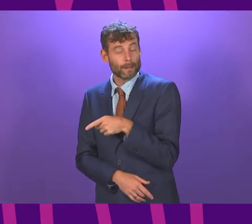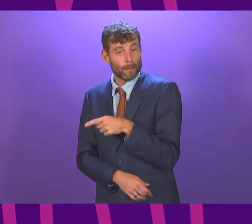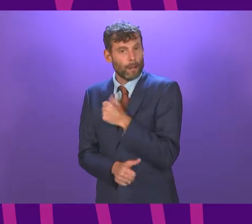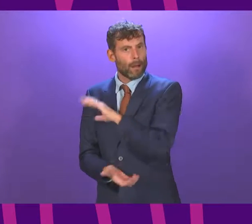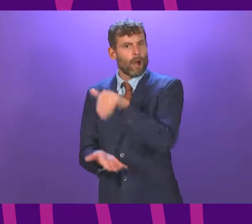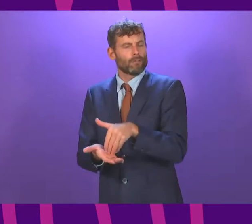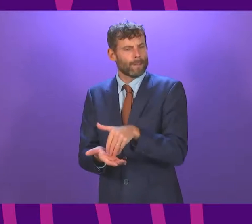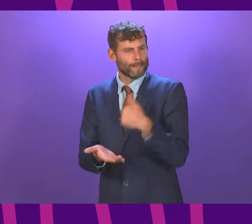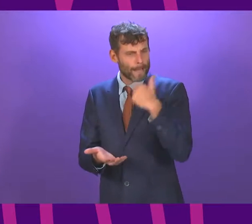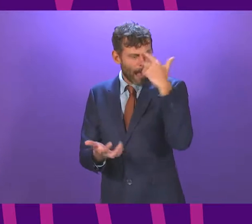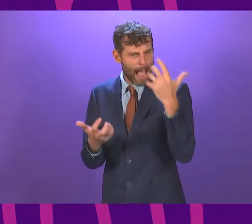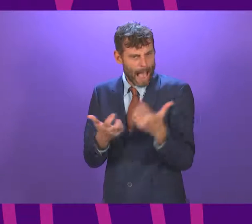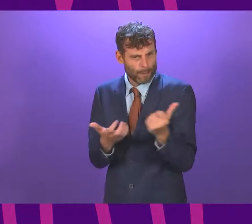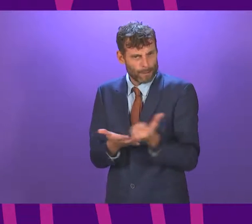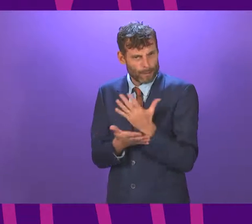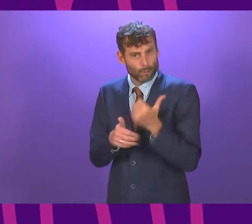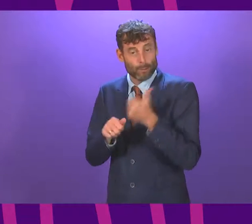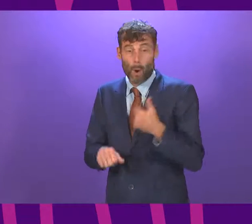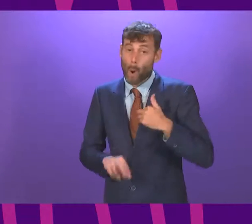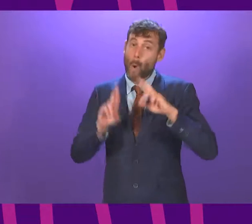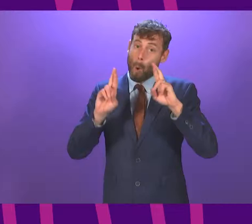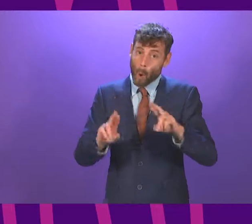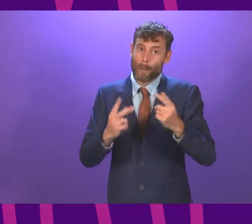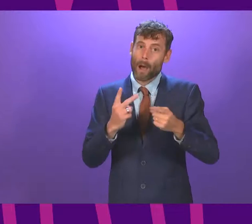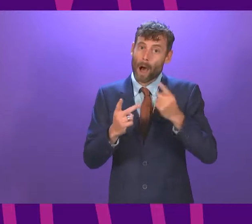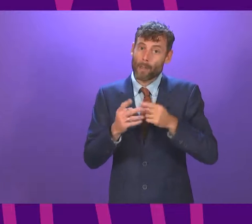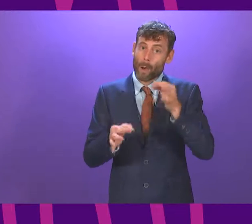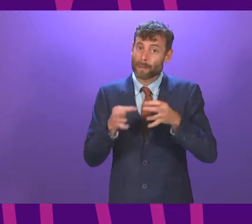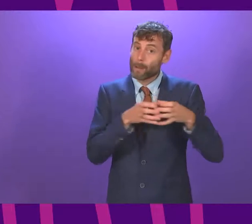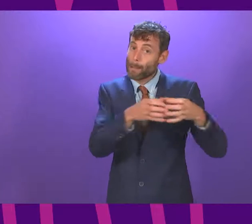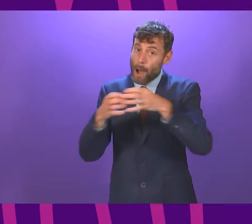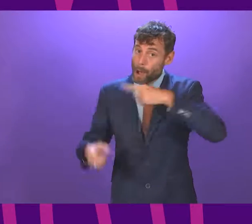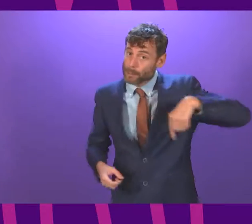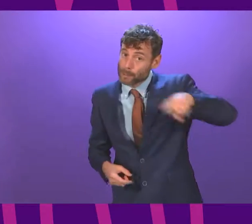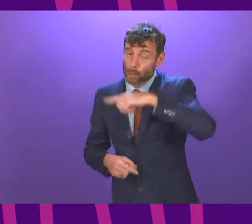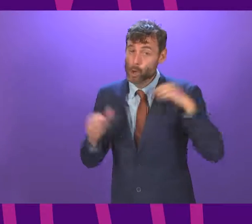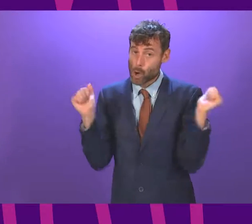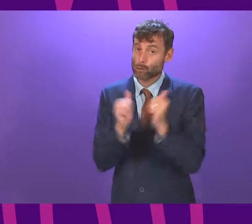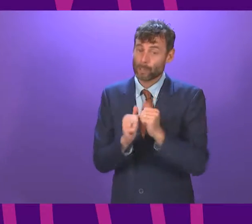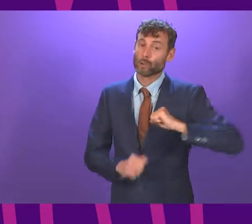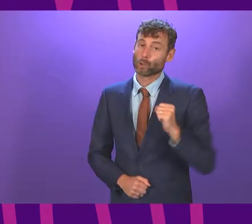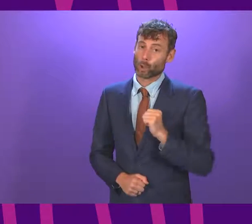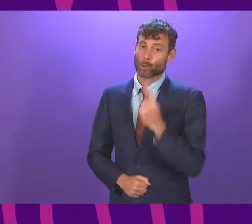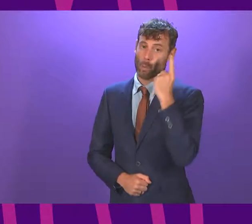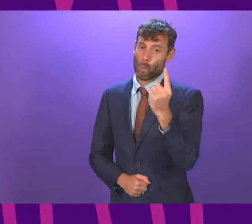I hope that there can be cross-party co-ordination to ensure that Scotland can speak with one voice on those questions.